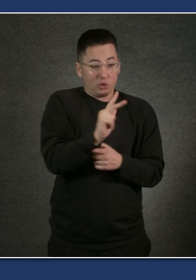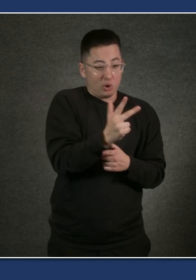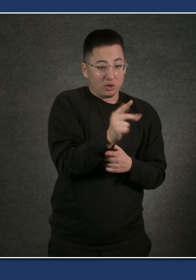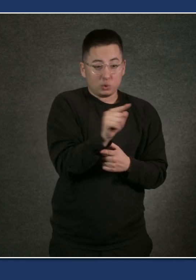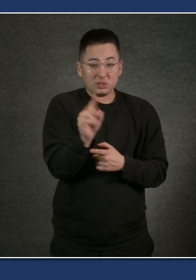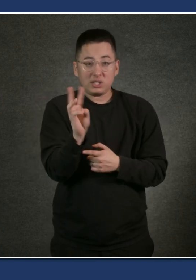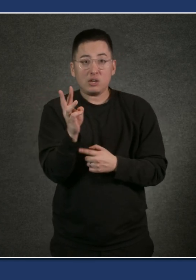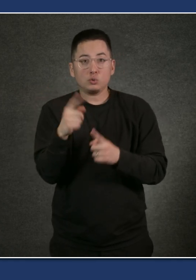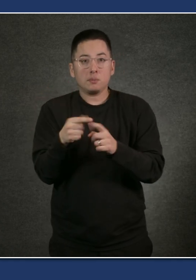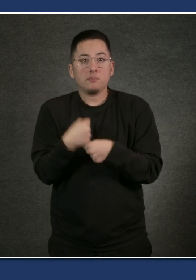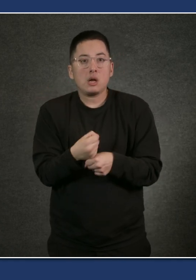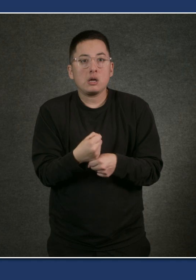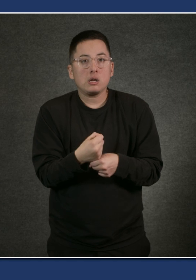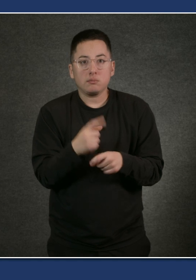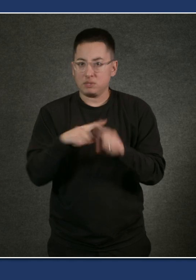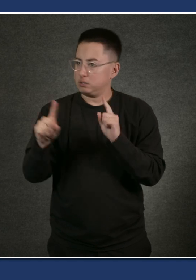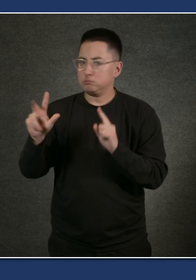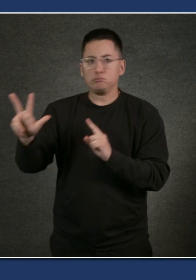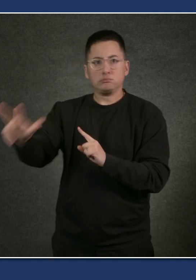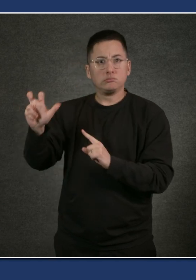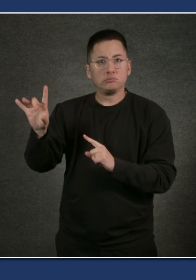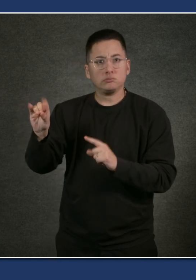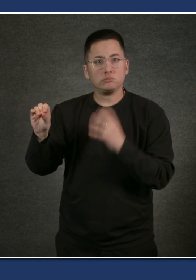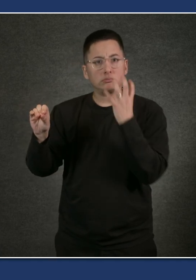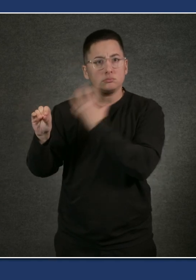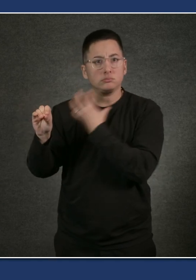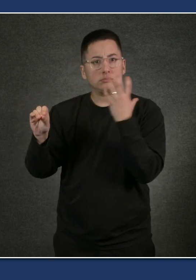Since my diagnosis, the cost of insulin has risen